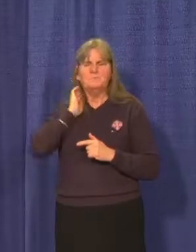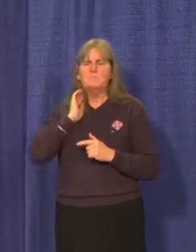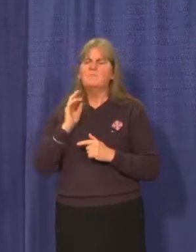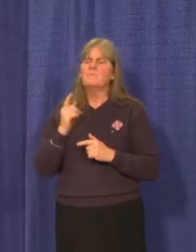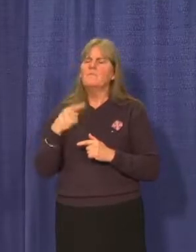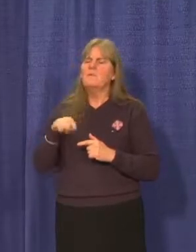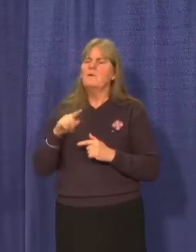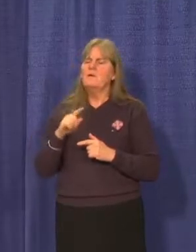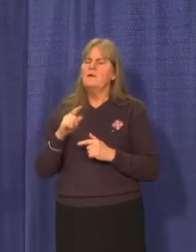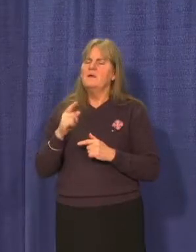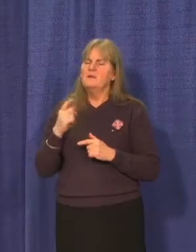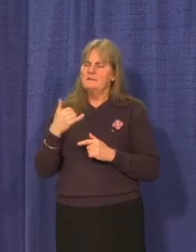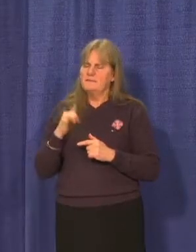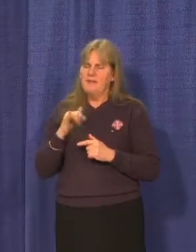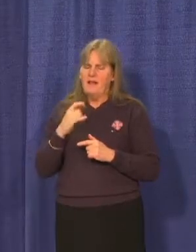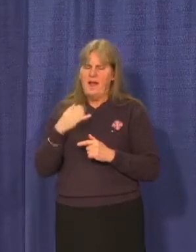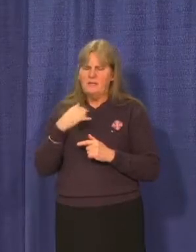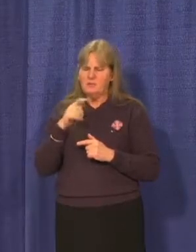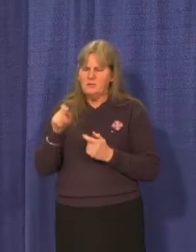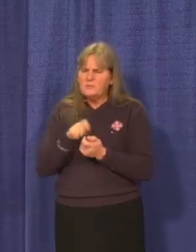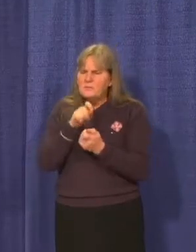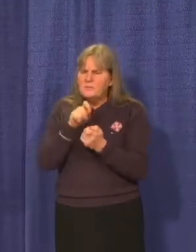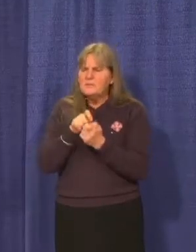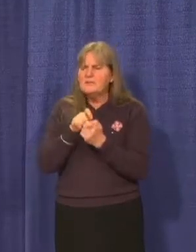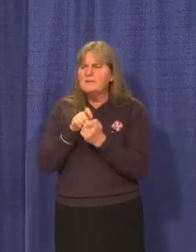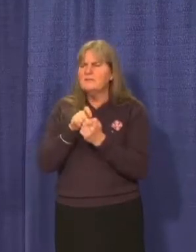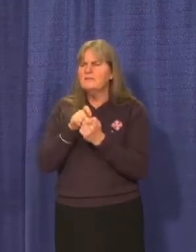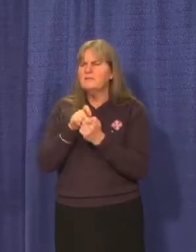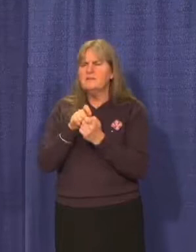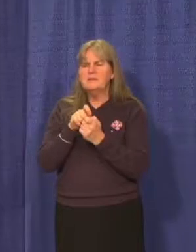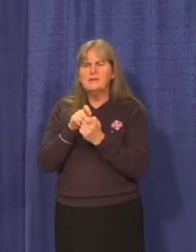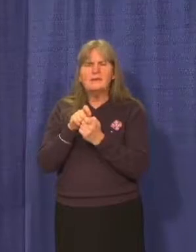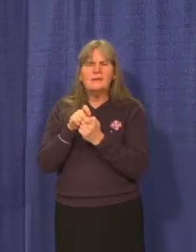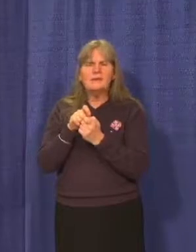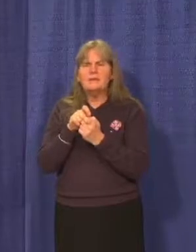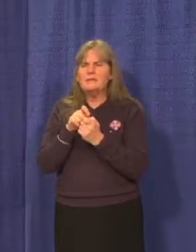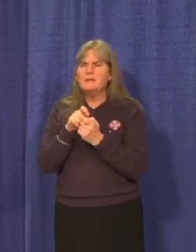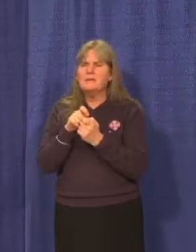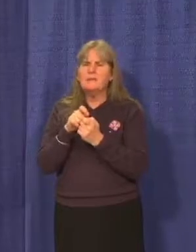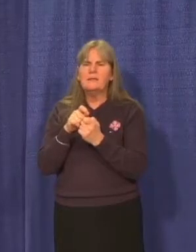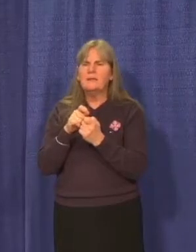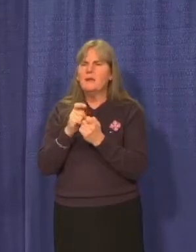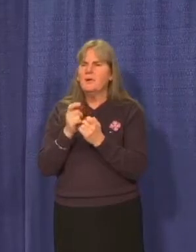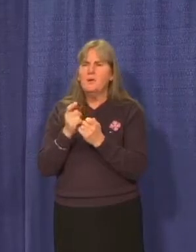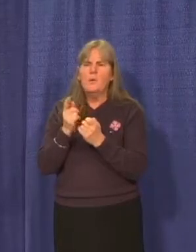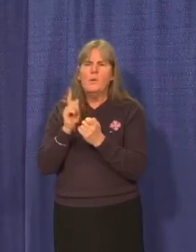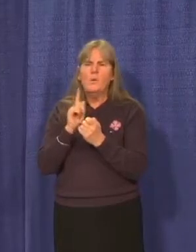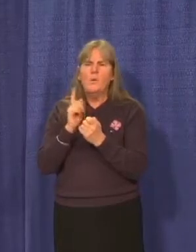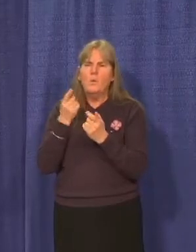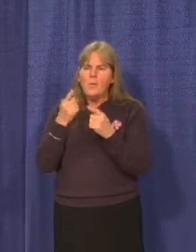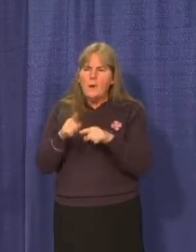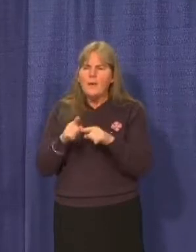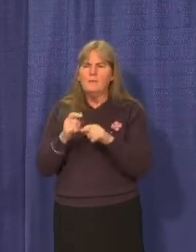sure that we can nail down the dates of those final doses. So we do know that there is